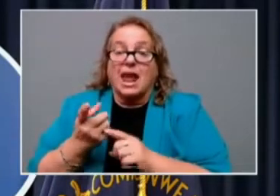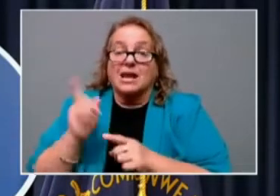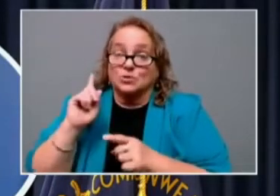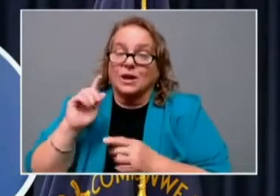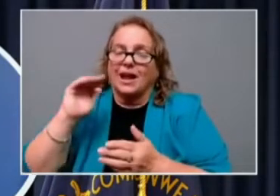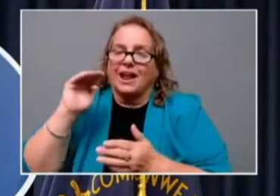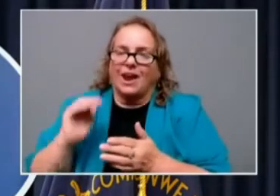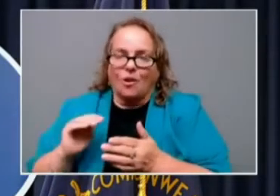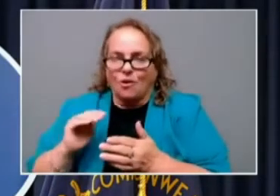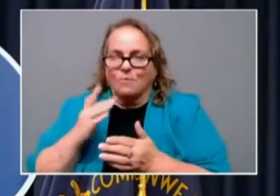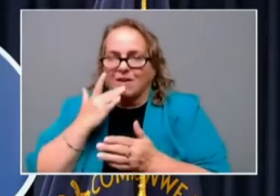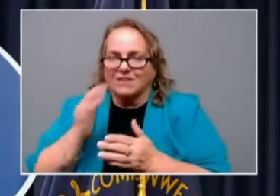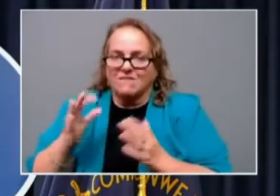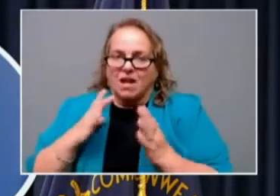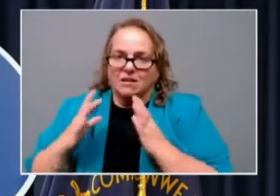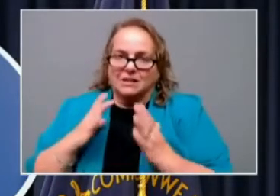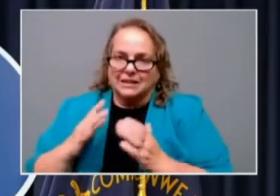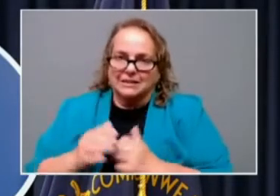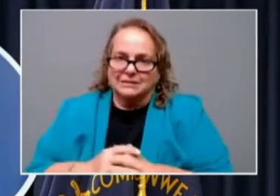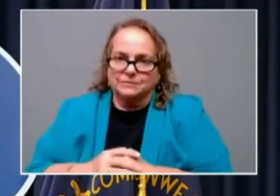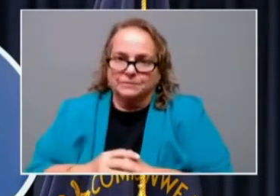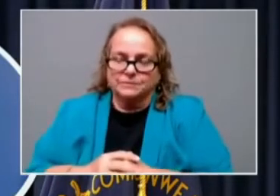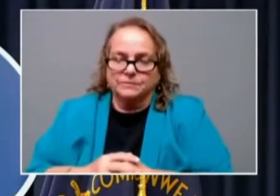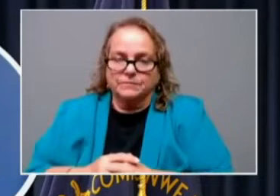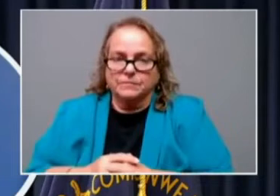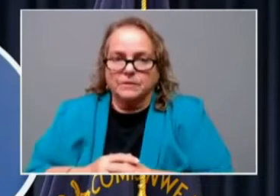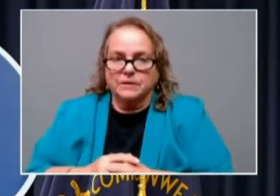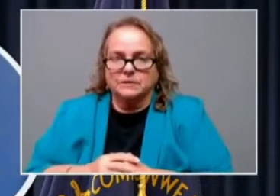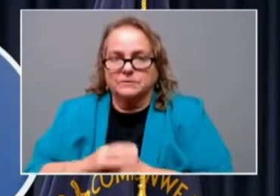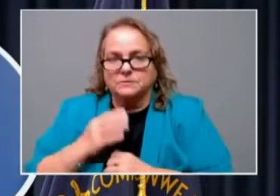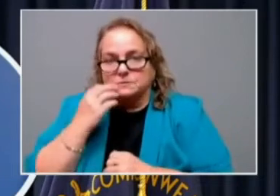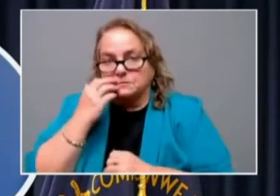hospital actually, first of all, on the younger cases, I just want to emphasize